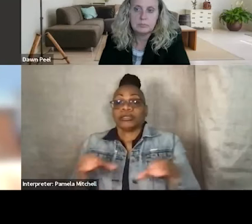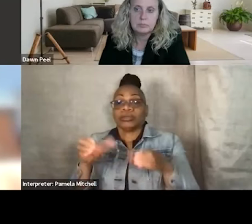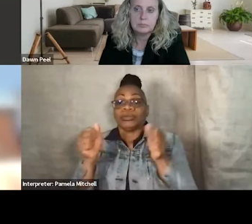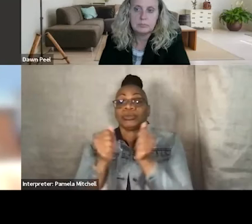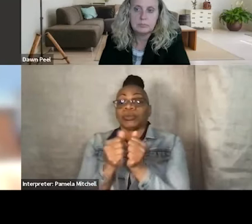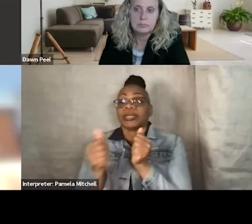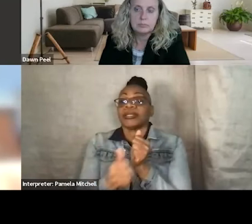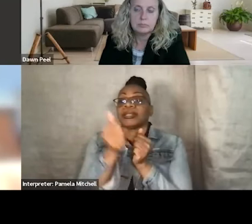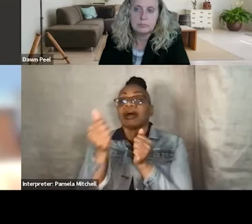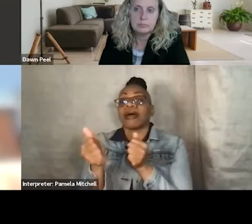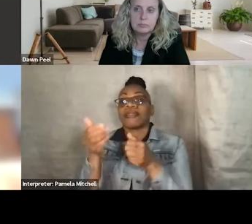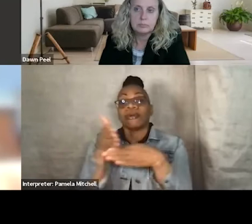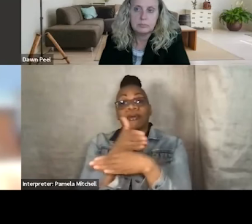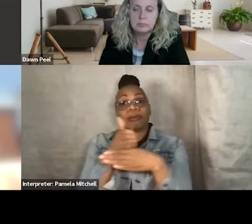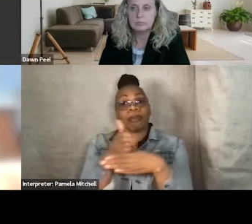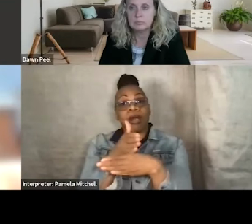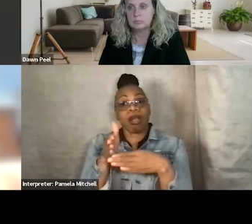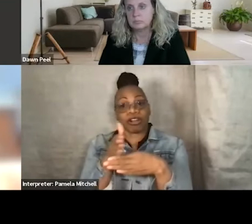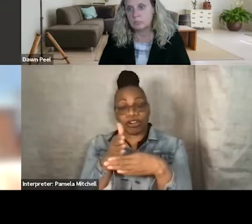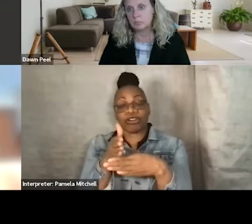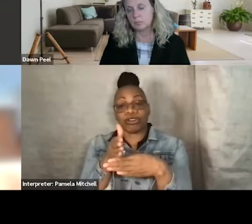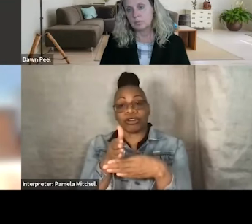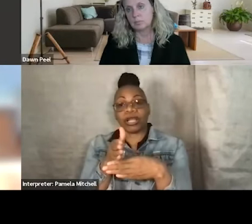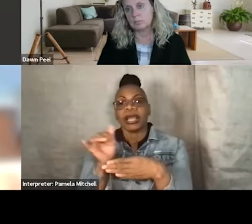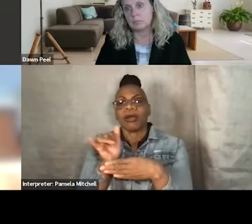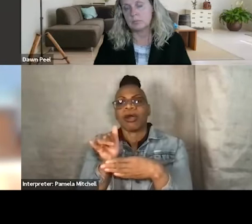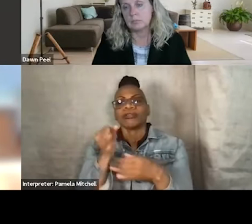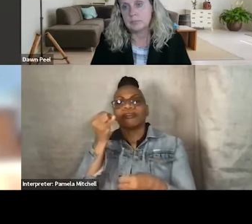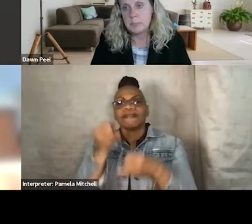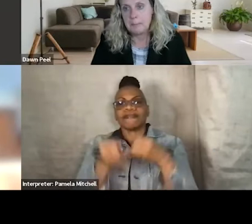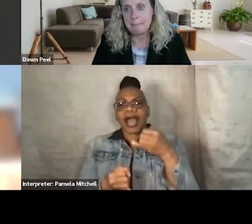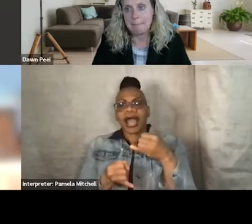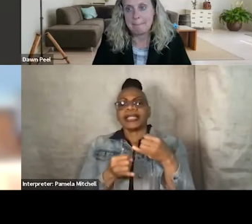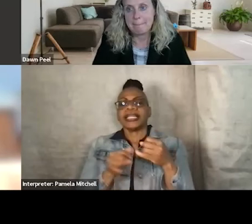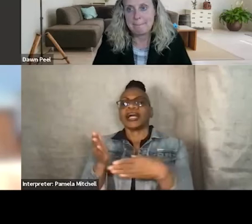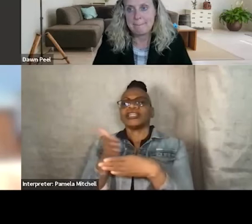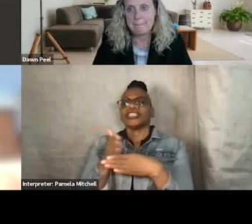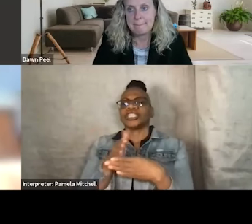And then finally, really having a shared approach to our community outreach strategies.